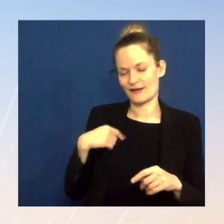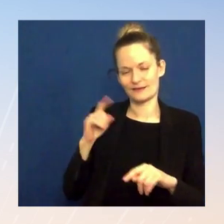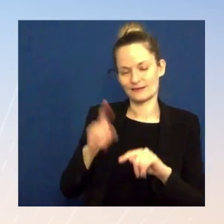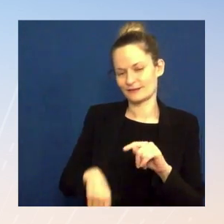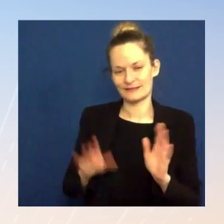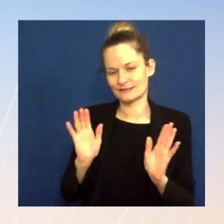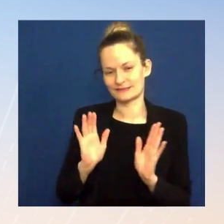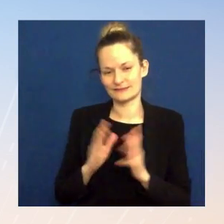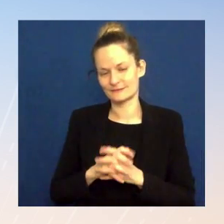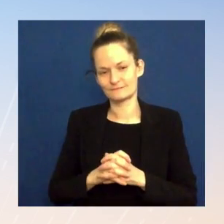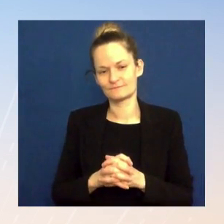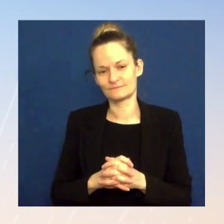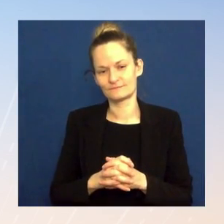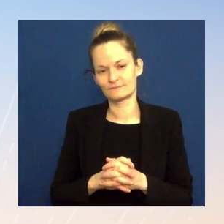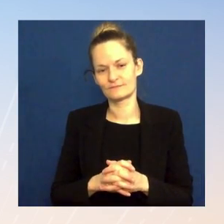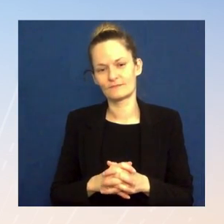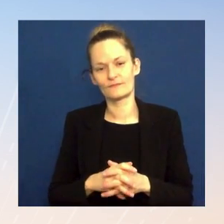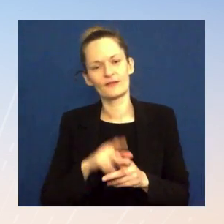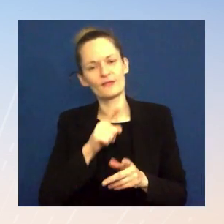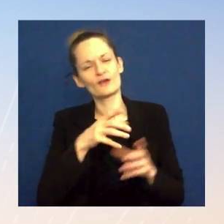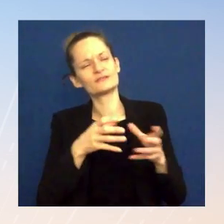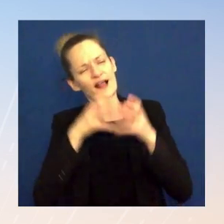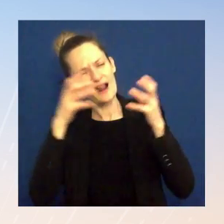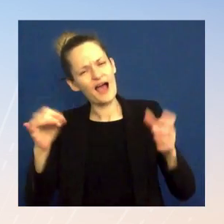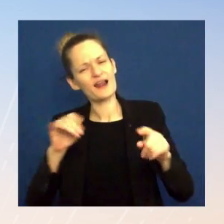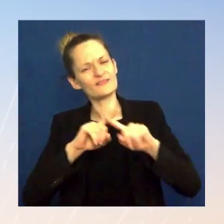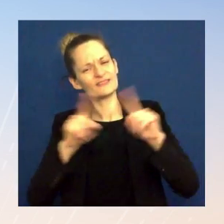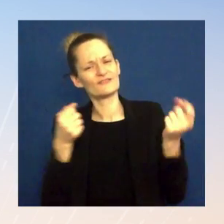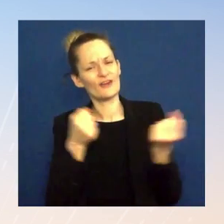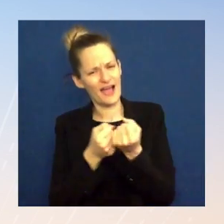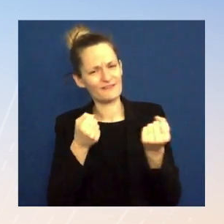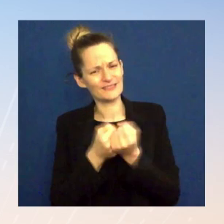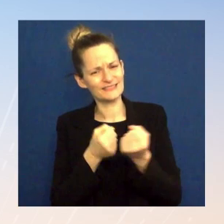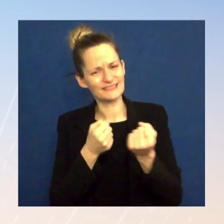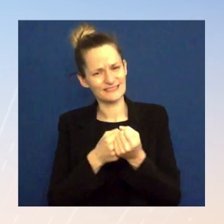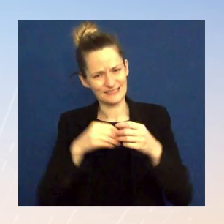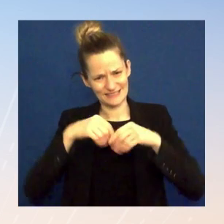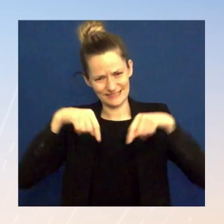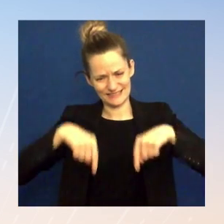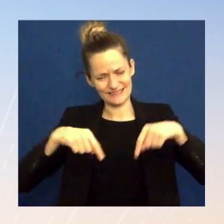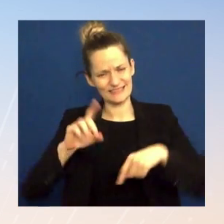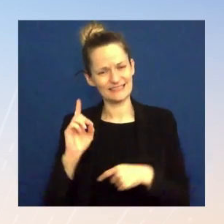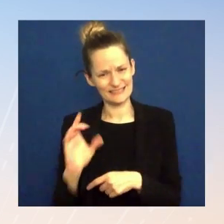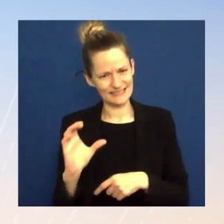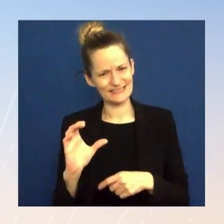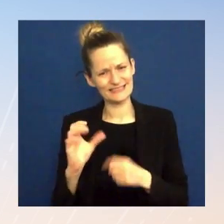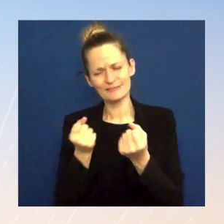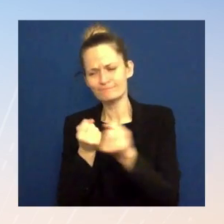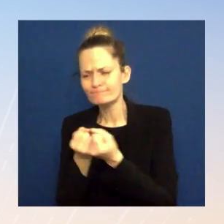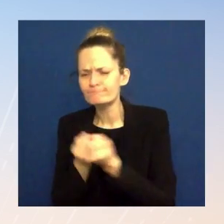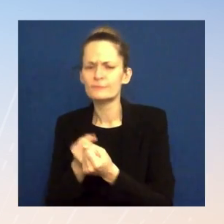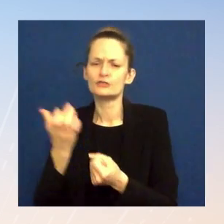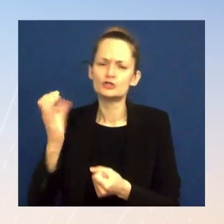advocates in this town for a range of issues: childcare, paid family leave, universal pre-K.